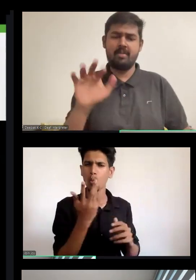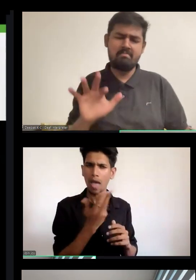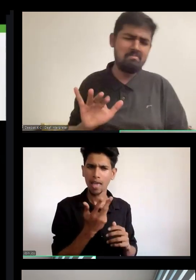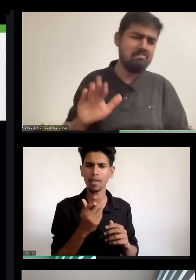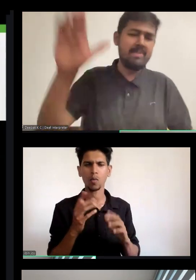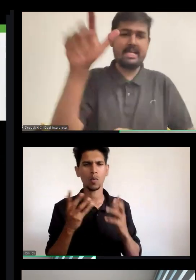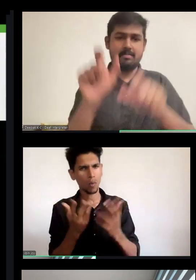all of us.